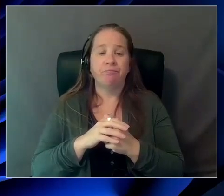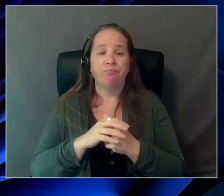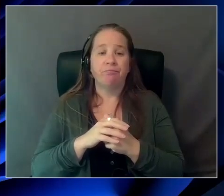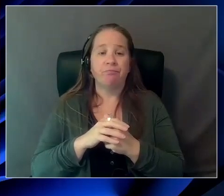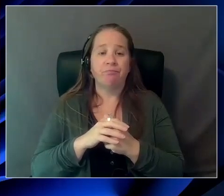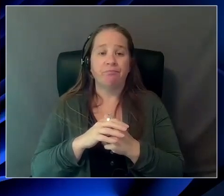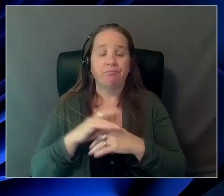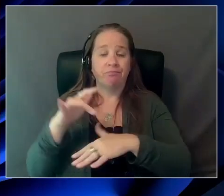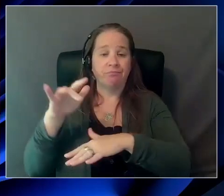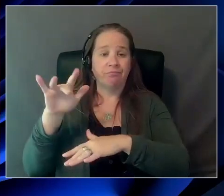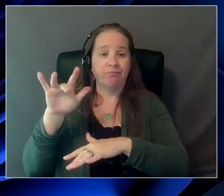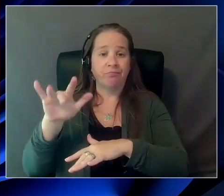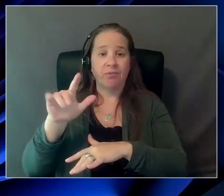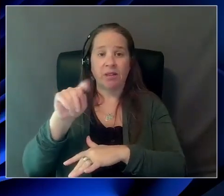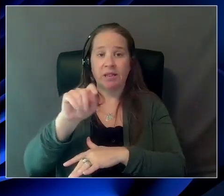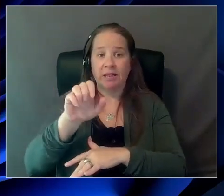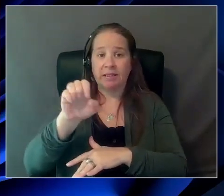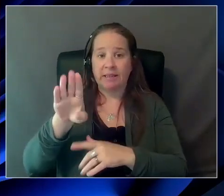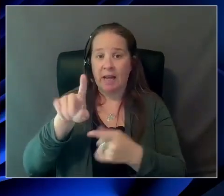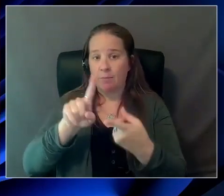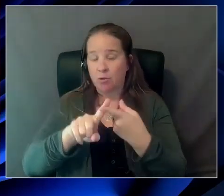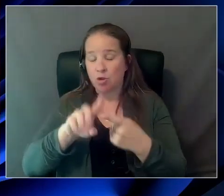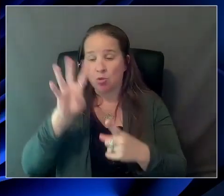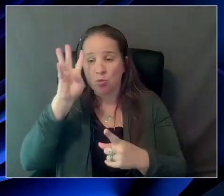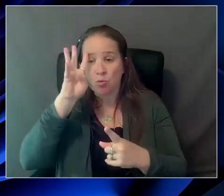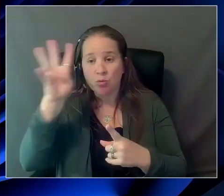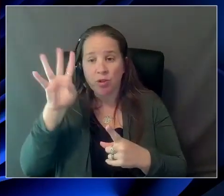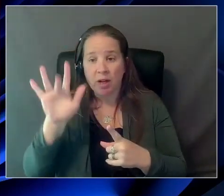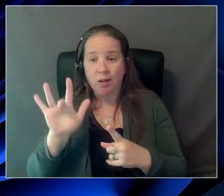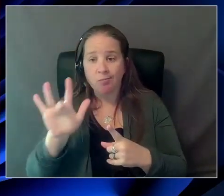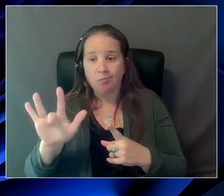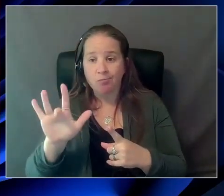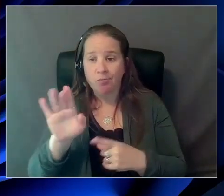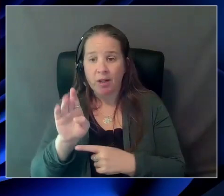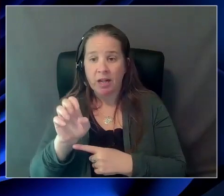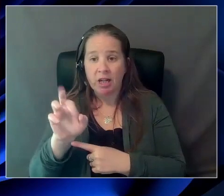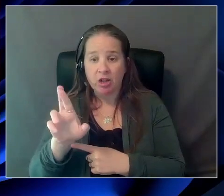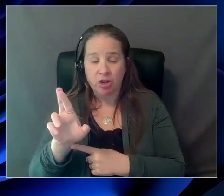So I'm going to just press the tab to get over to the create button. I'll press enter.